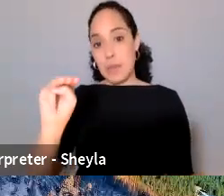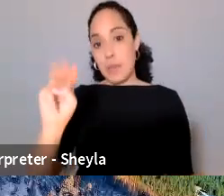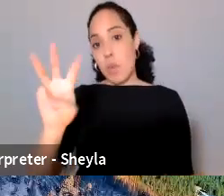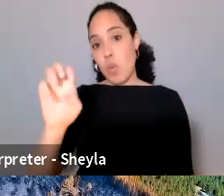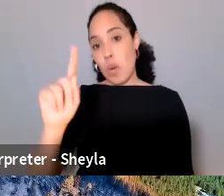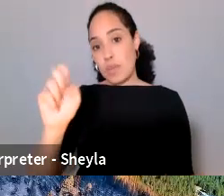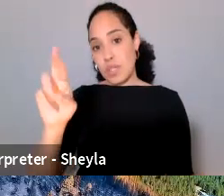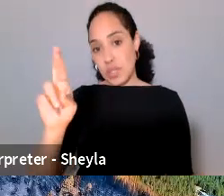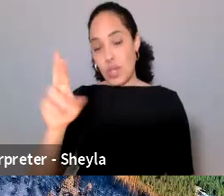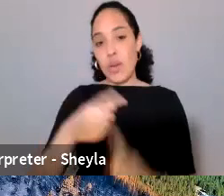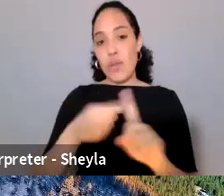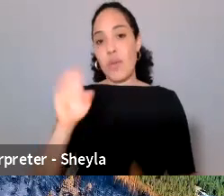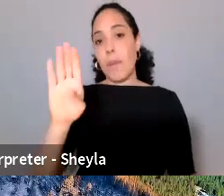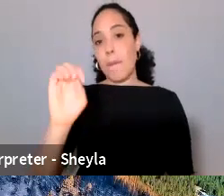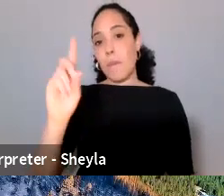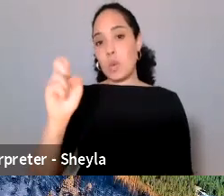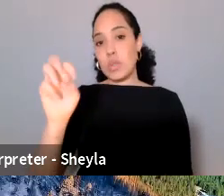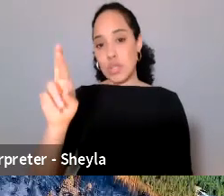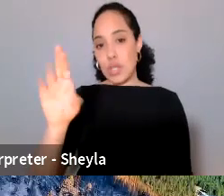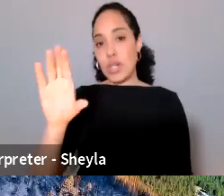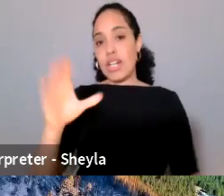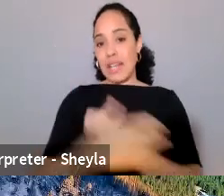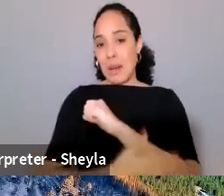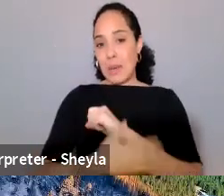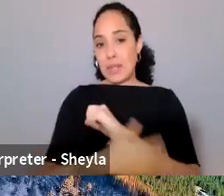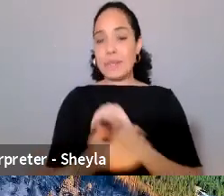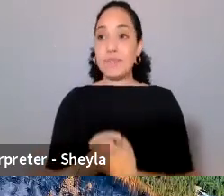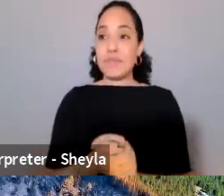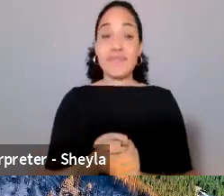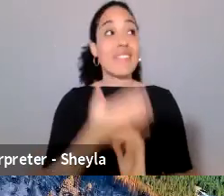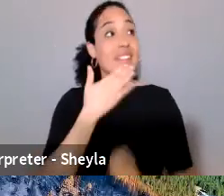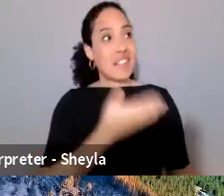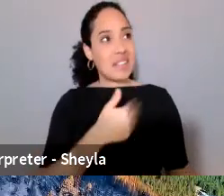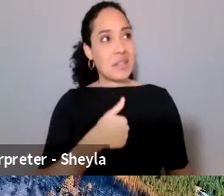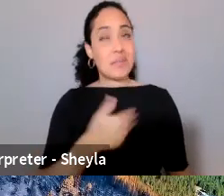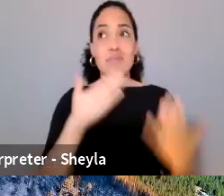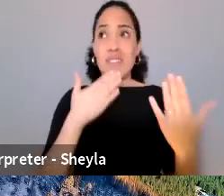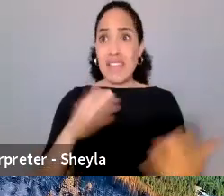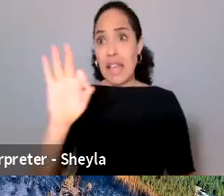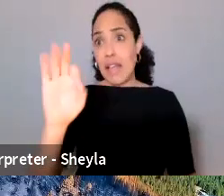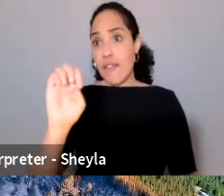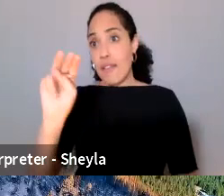thanks I'd like to thank FEMA and the state for putting on this event um I'm going to